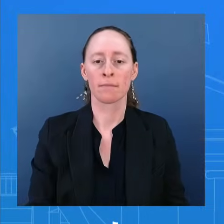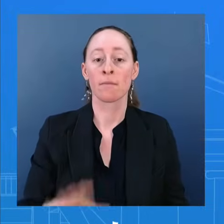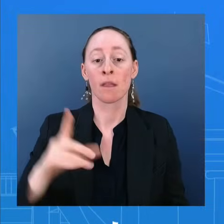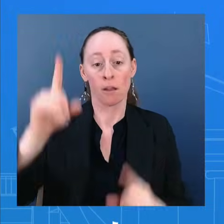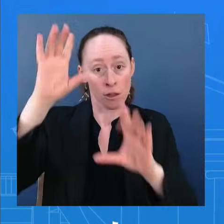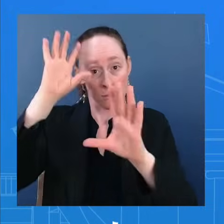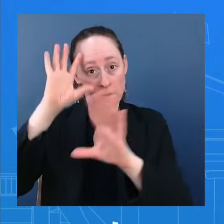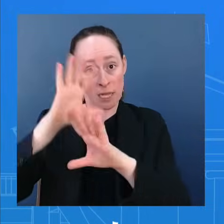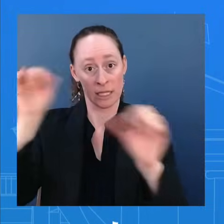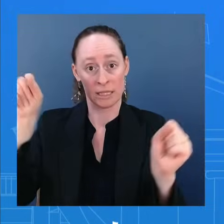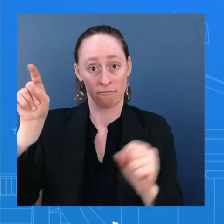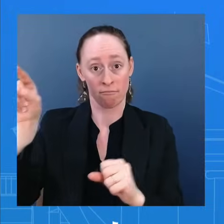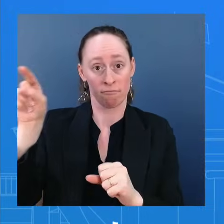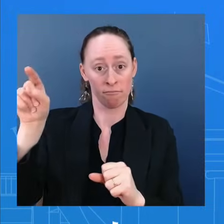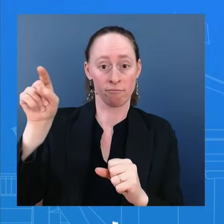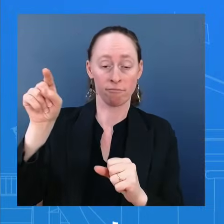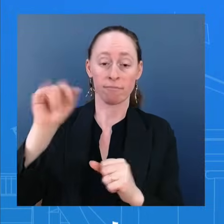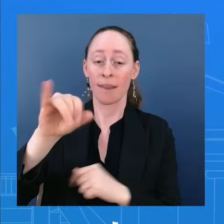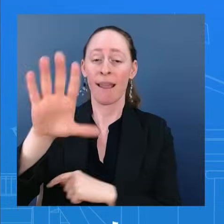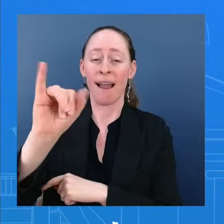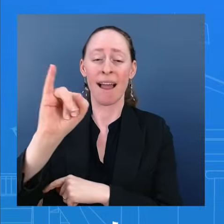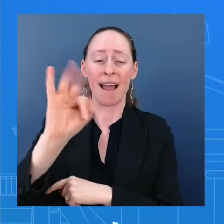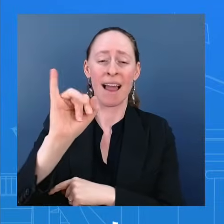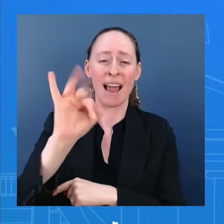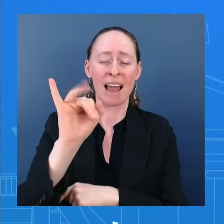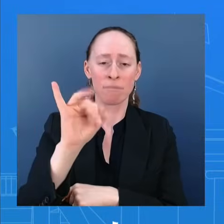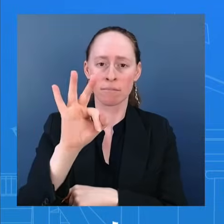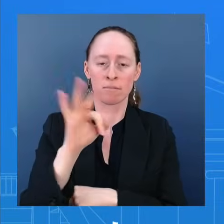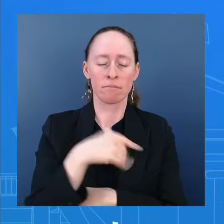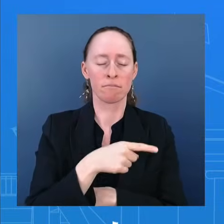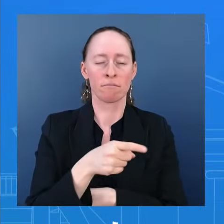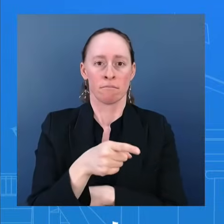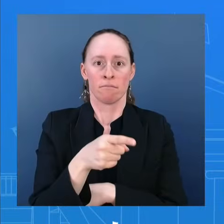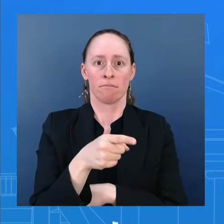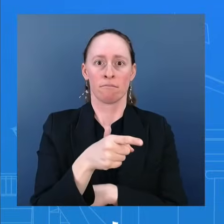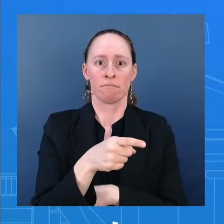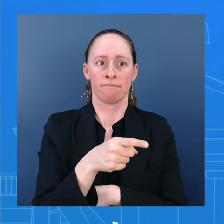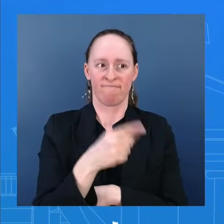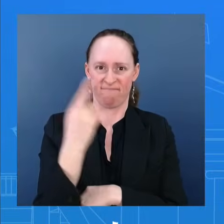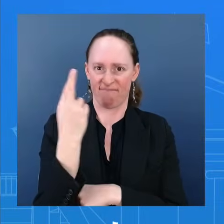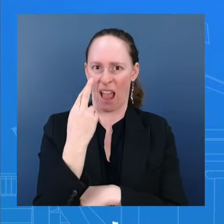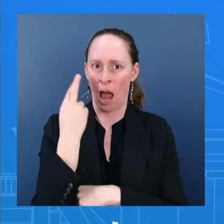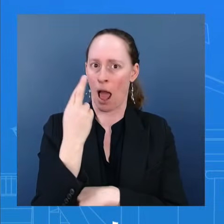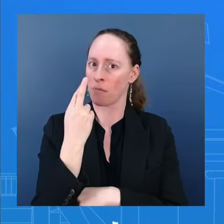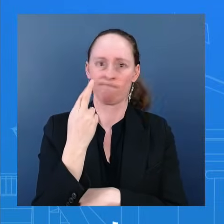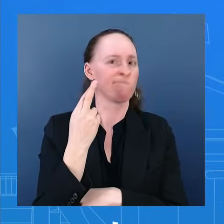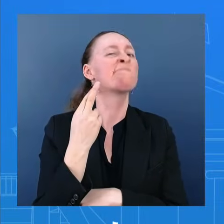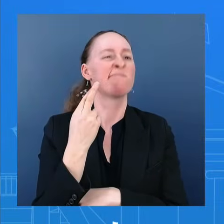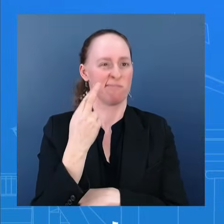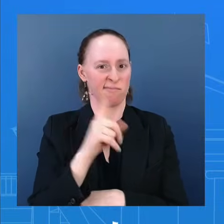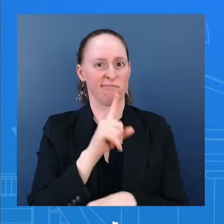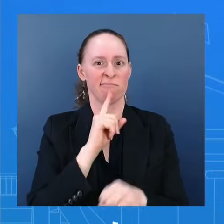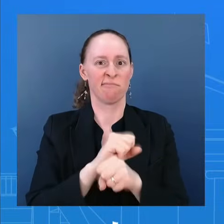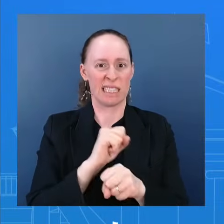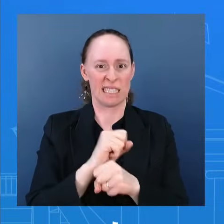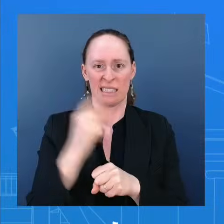based on the information that he'd been given -- that there was a national security threat at play here or even a public safety threat at play here,